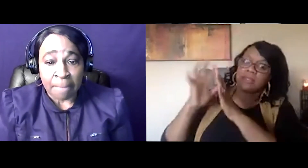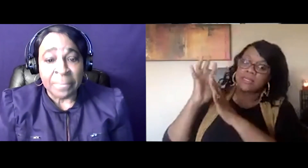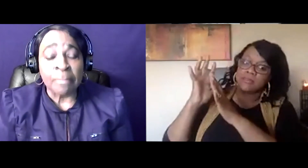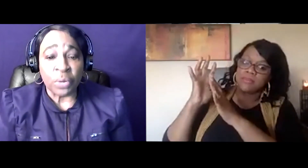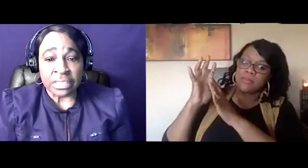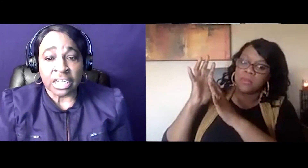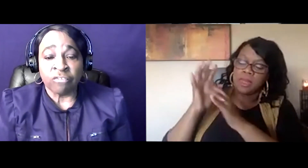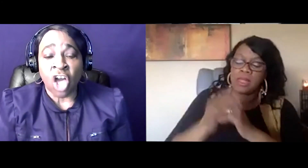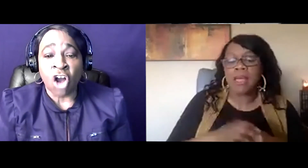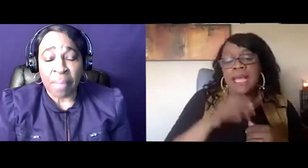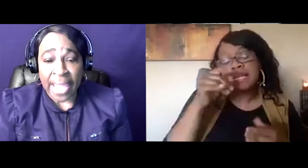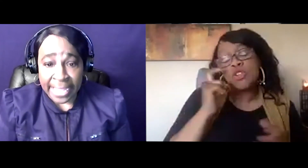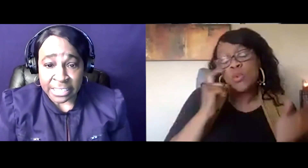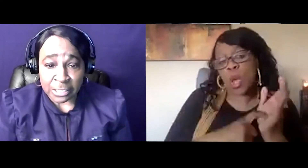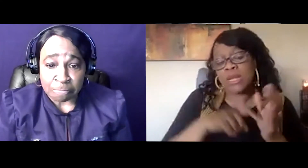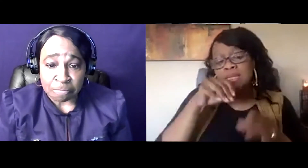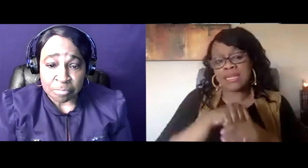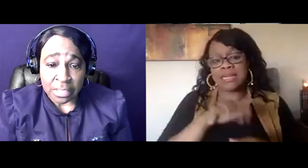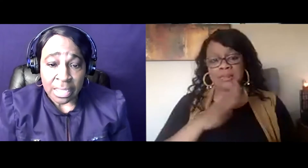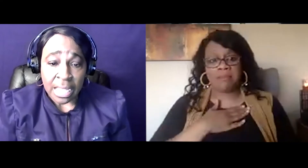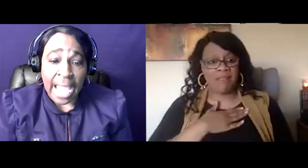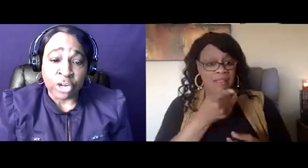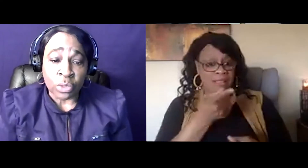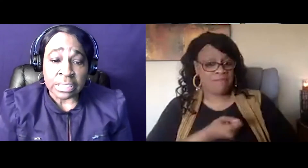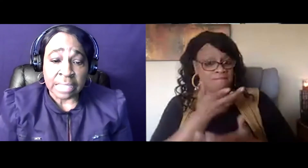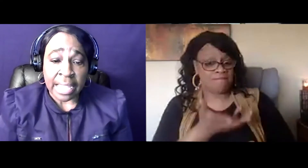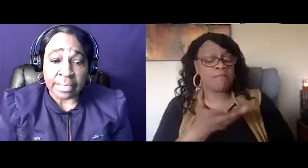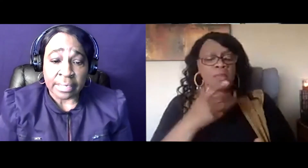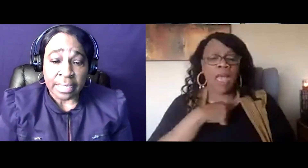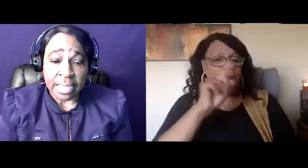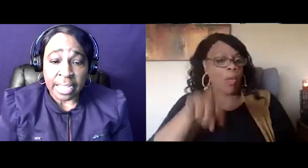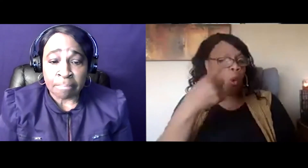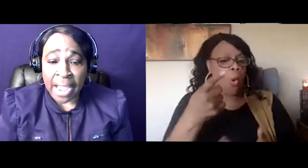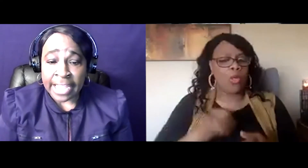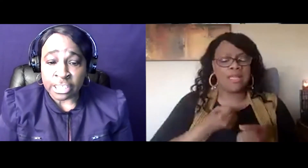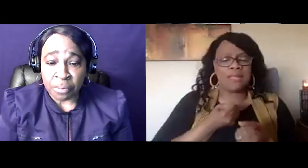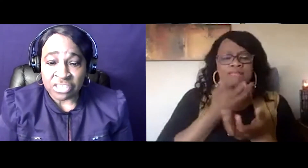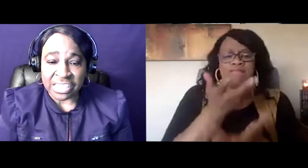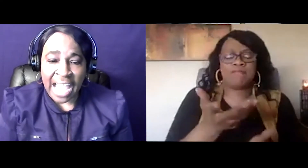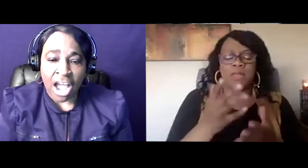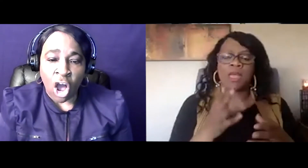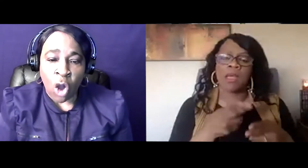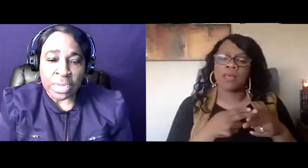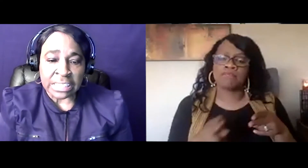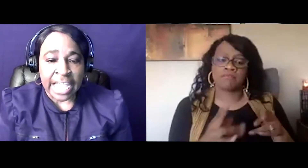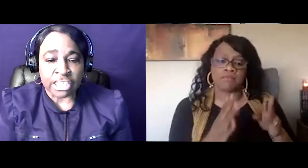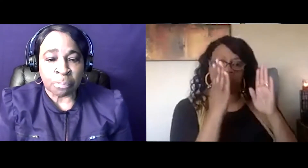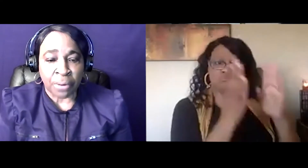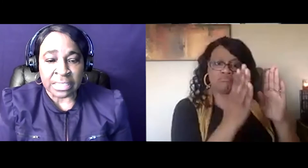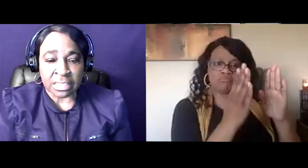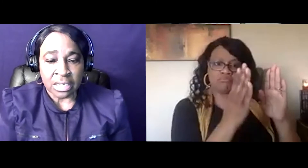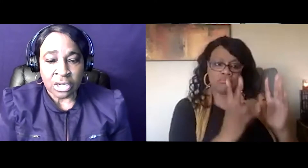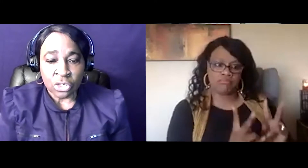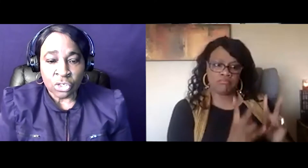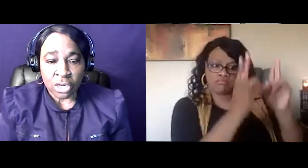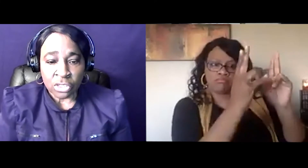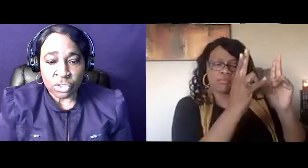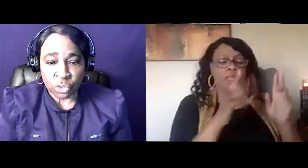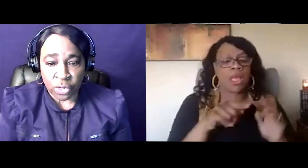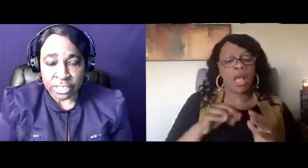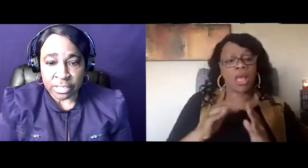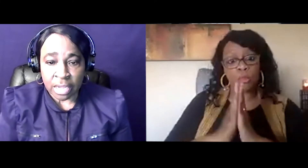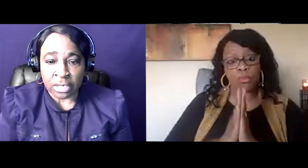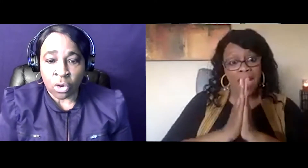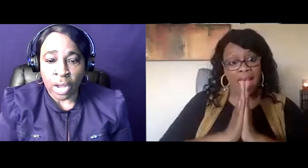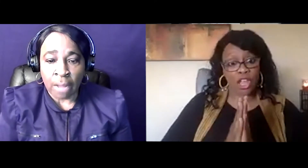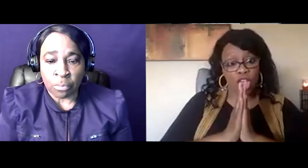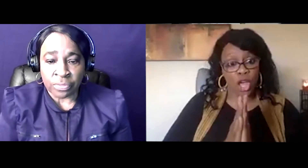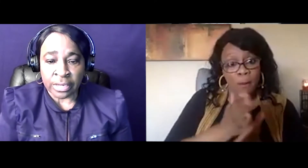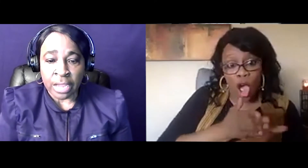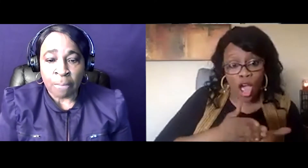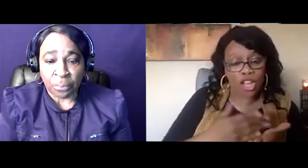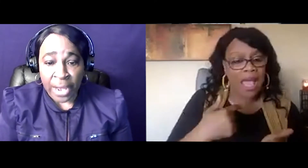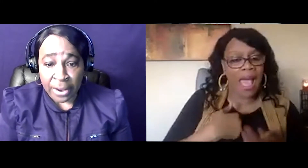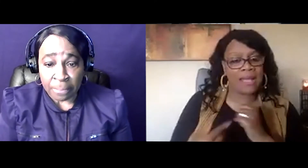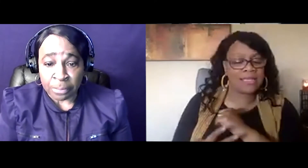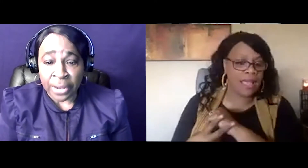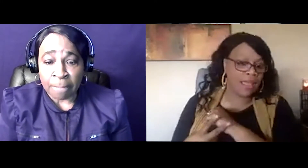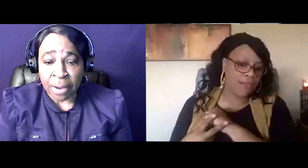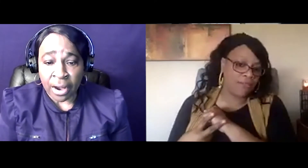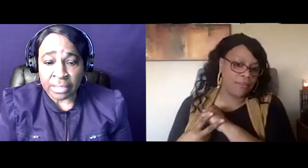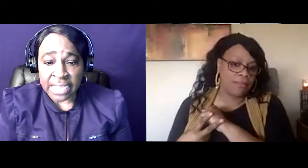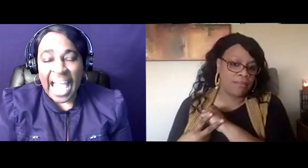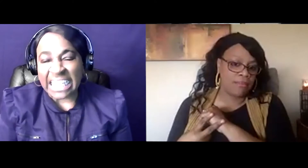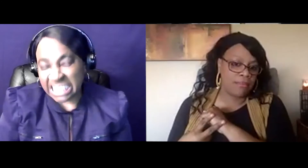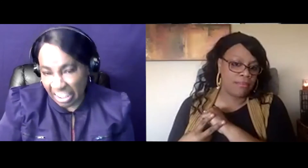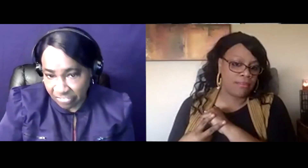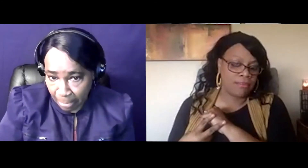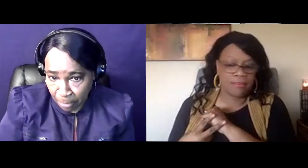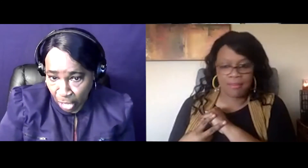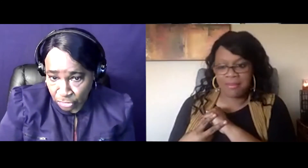memories of long past. I noticed that in my expression, I always express short and go up with it. The prayer part, I save that part.